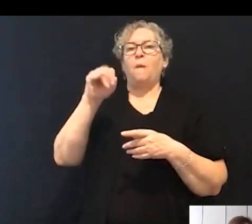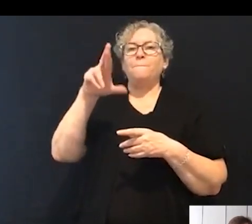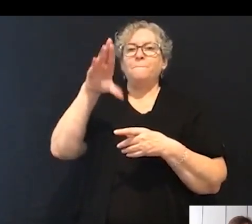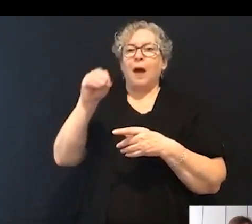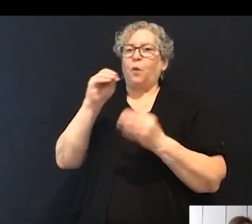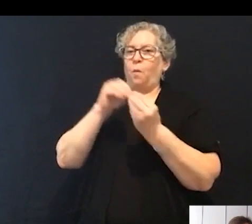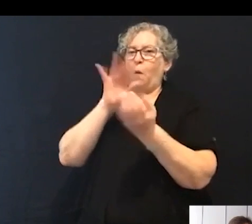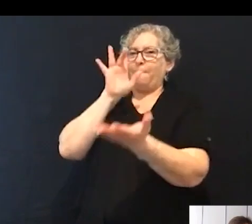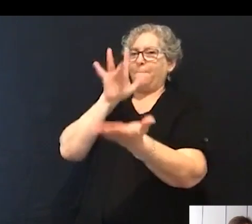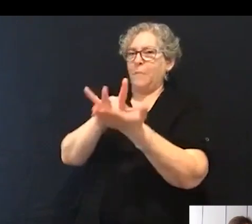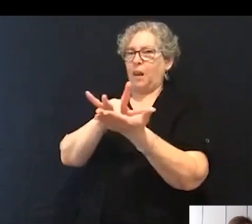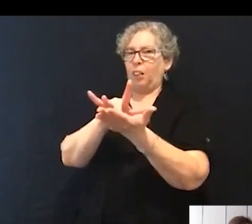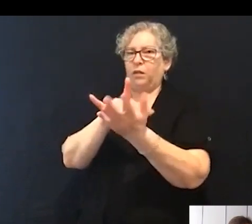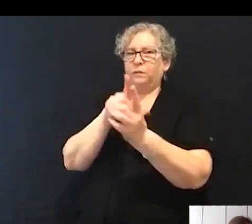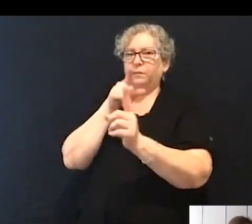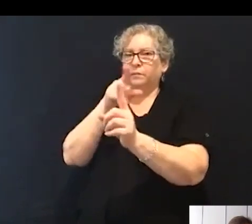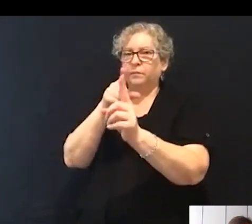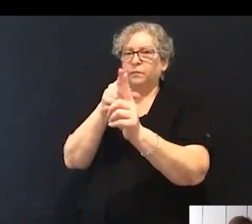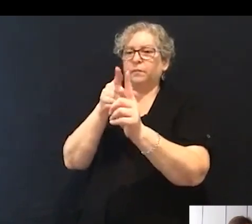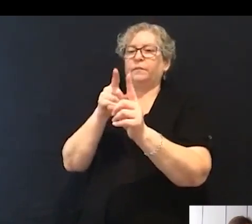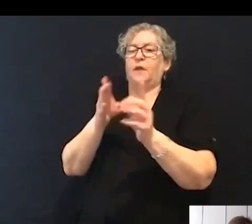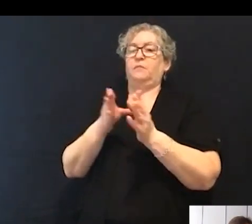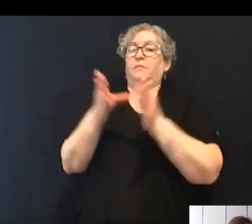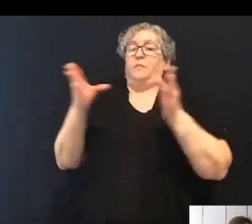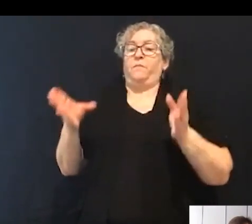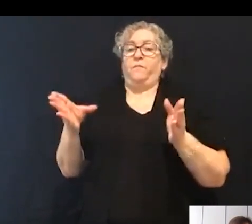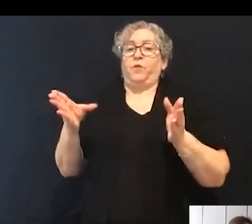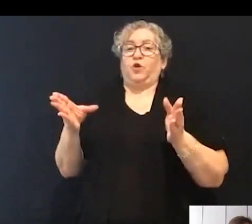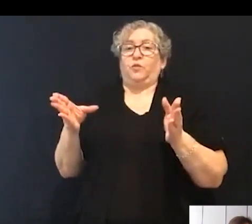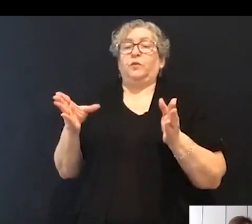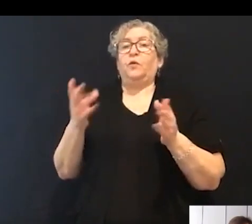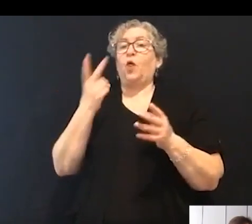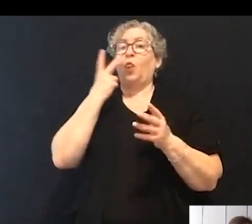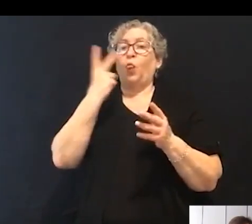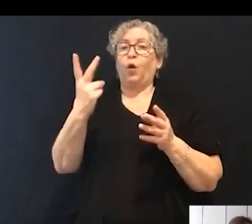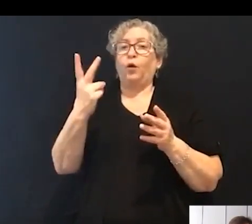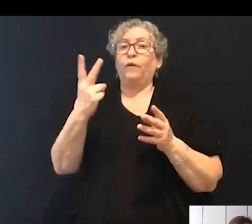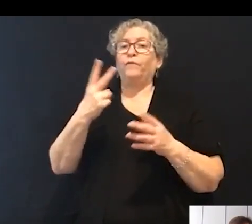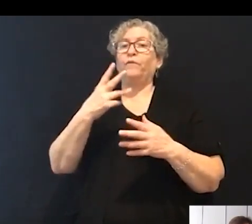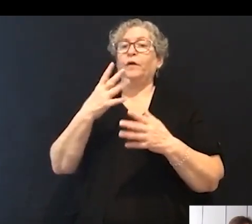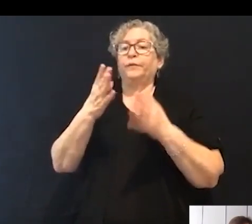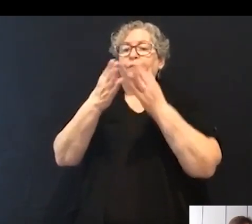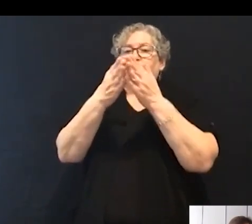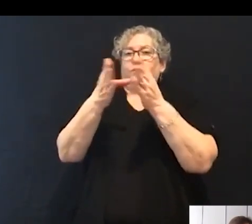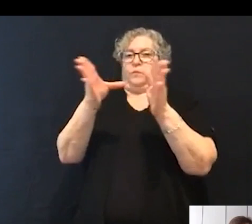Automated perimetry looks for the breath of the visual field.